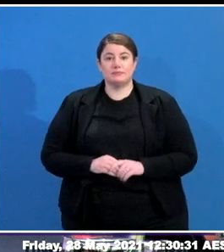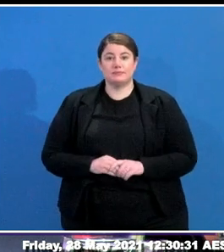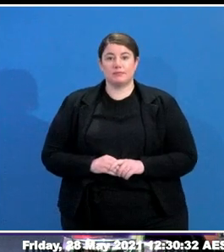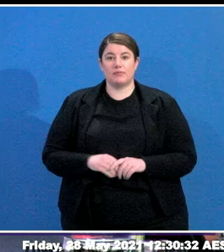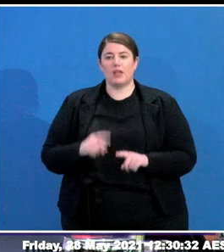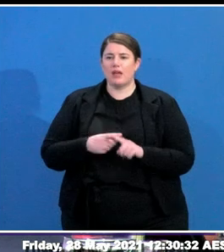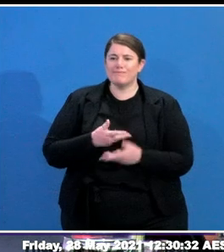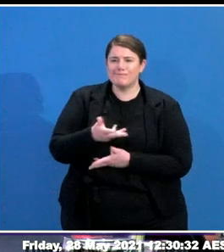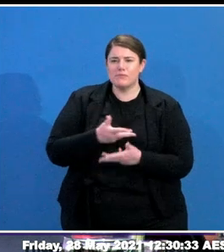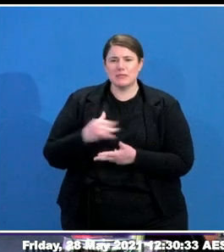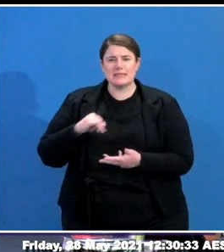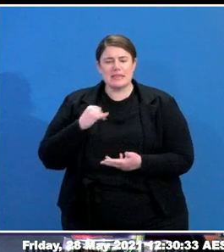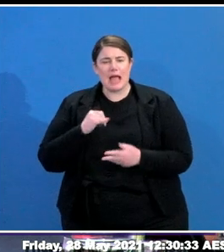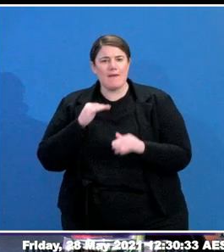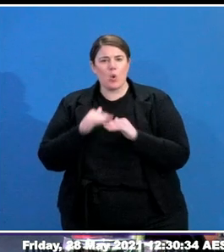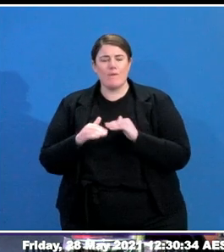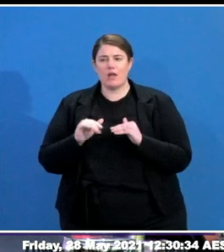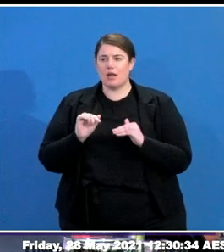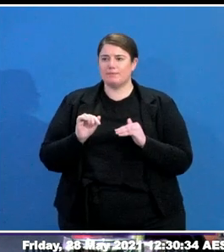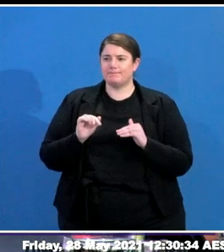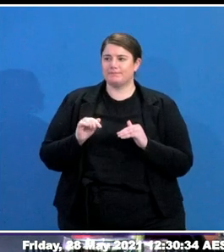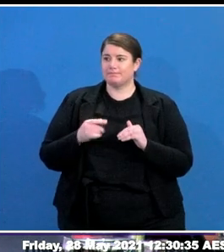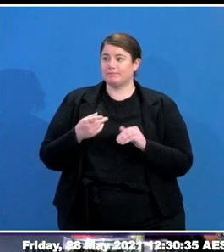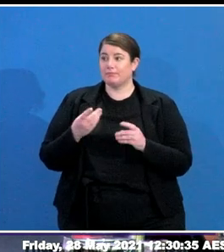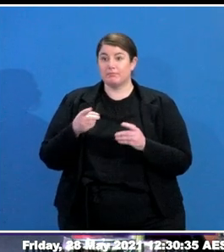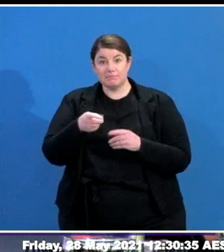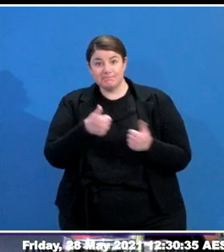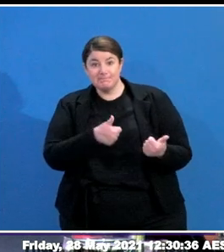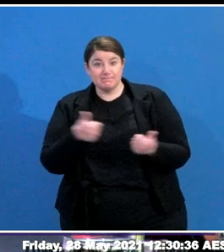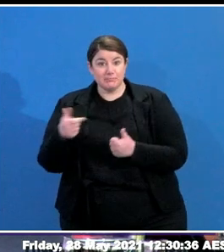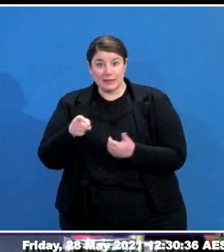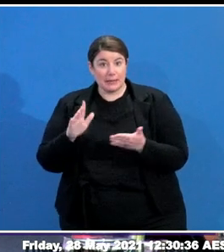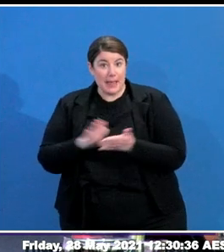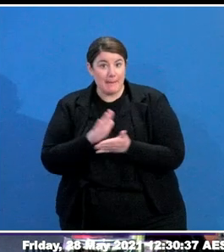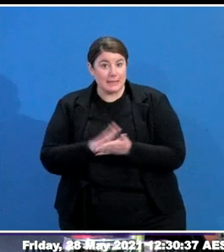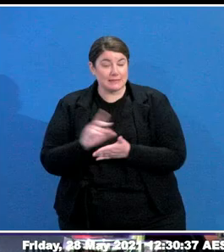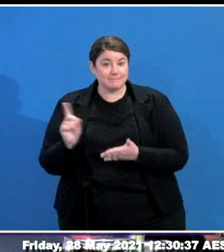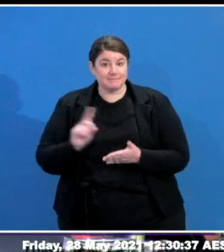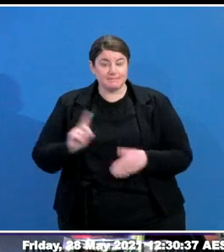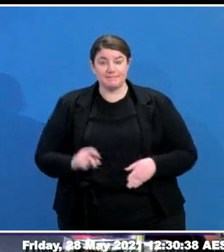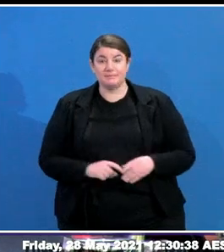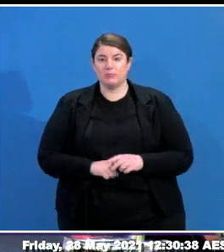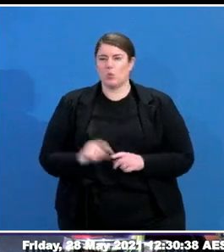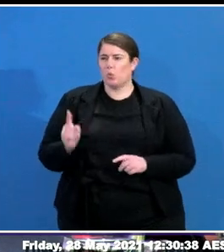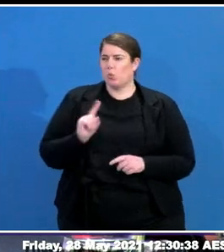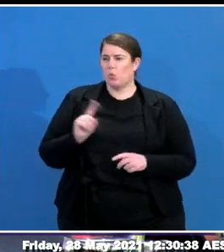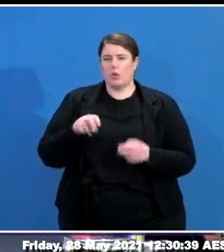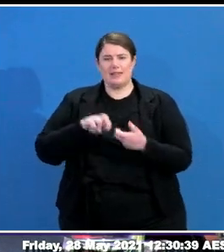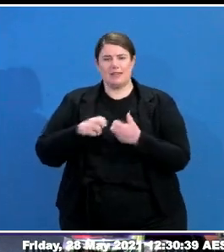staff and asking them about how things are going for them and if they are happy and what issues they've got on their mind.